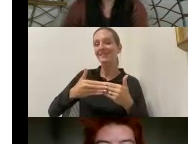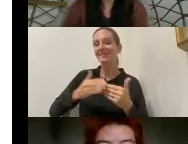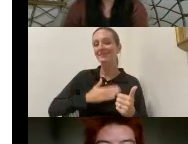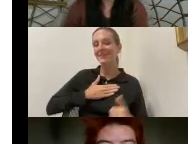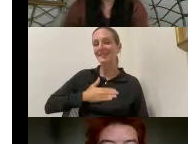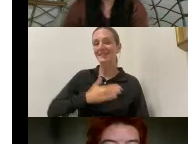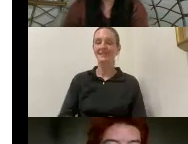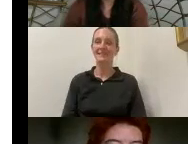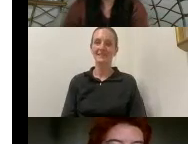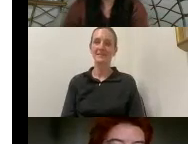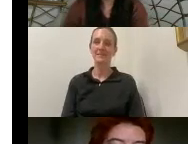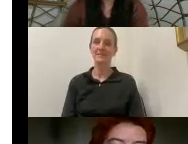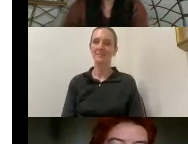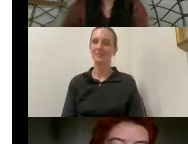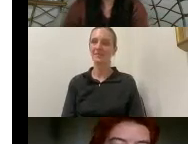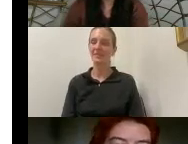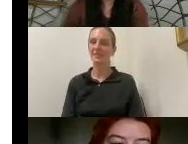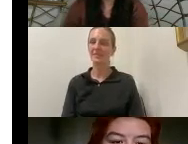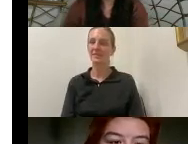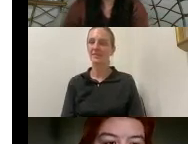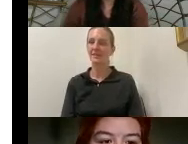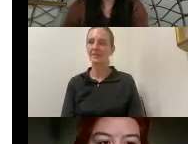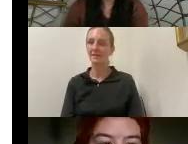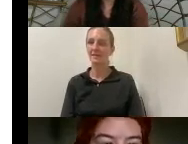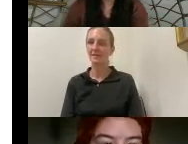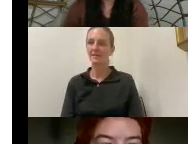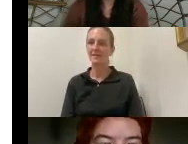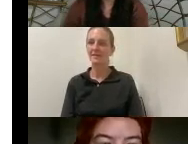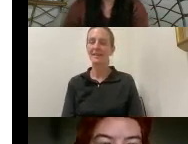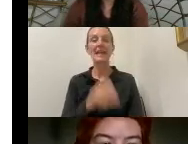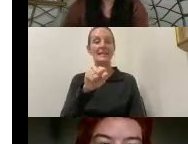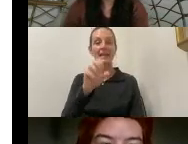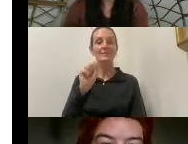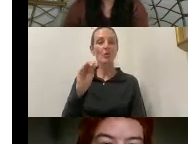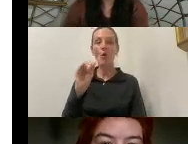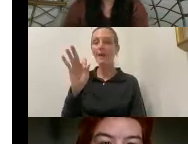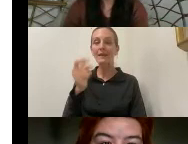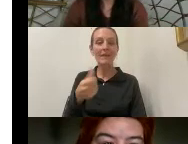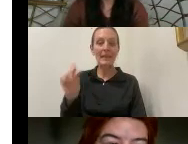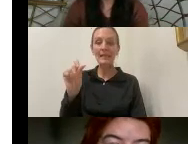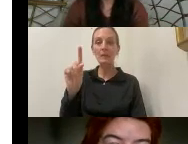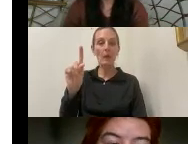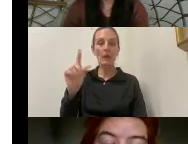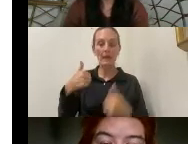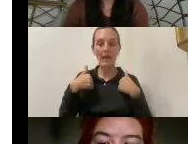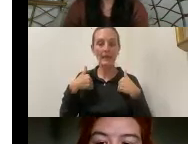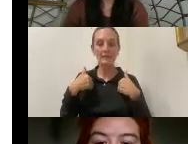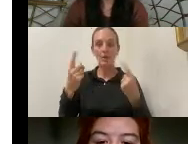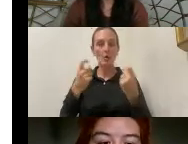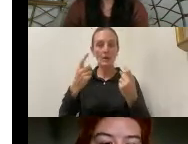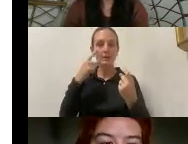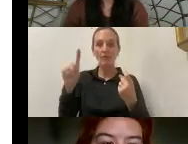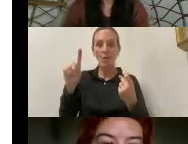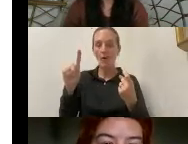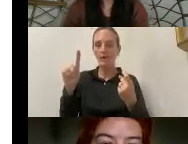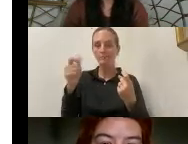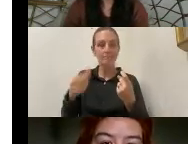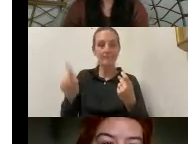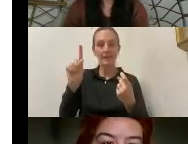Yes, so if anyone has any questions for any of the youth here, you can feel free